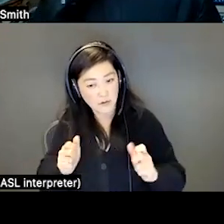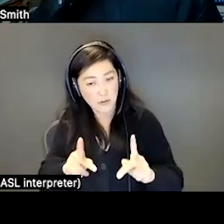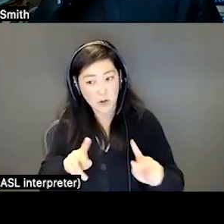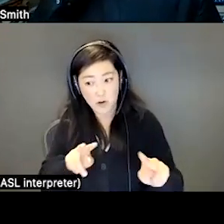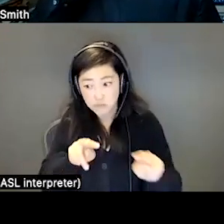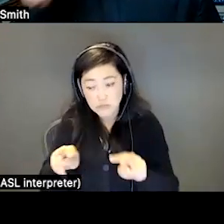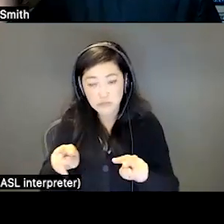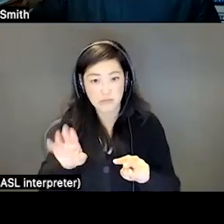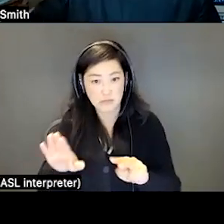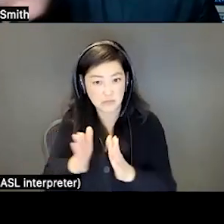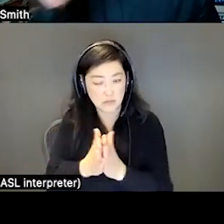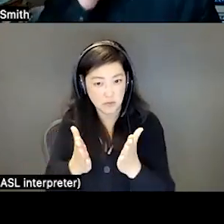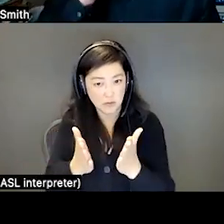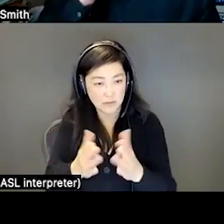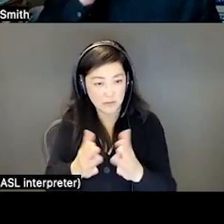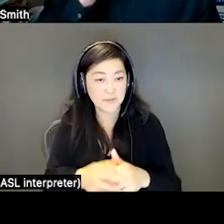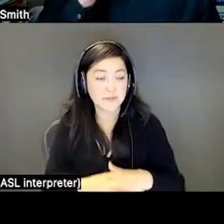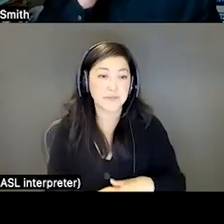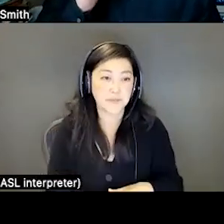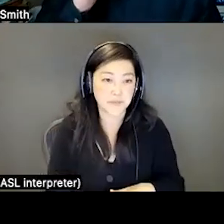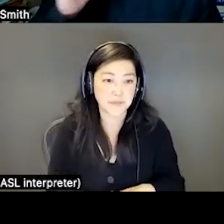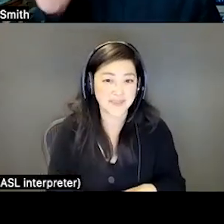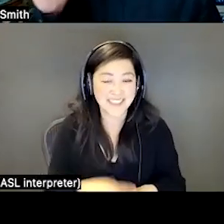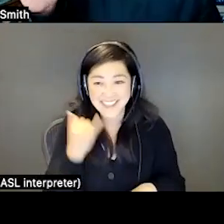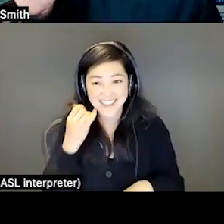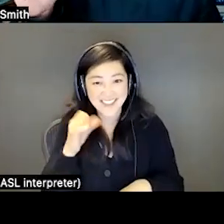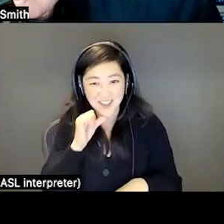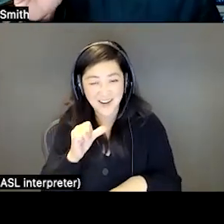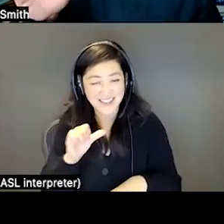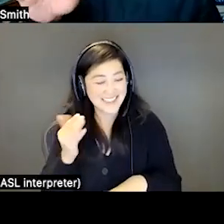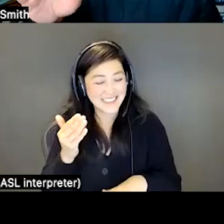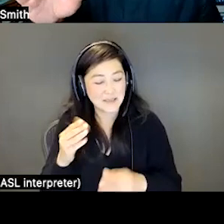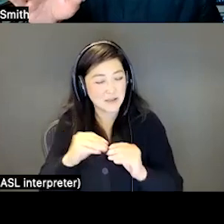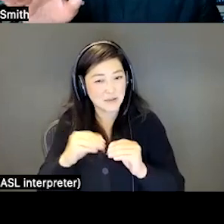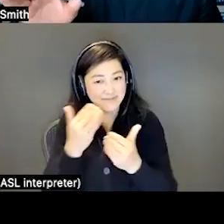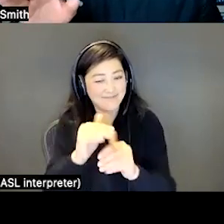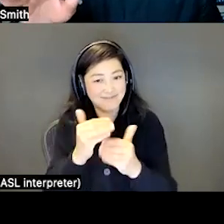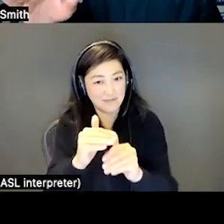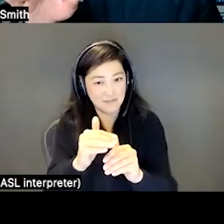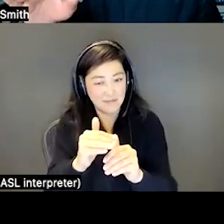And I've kind of answered that question on there. 5AZ.